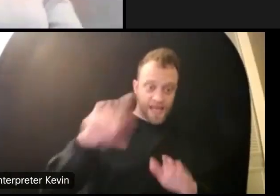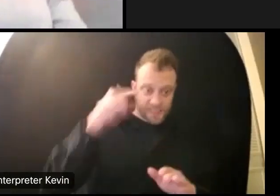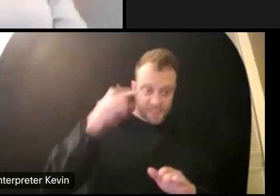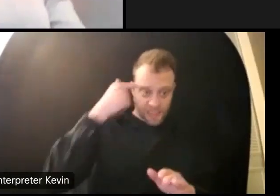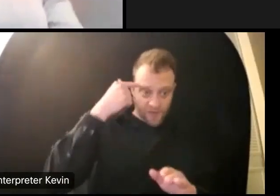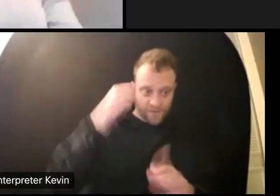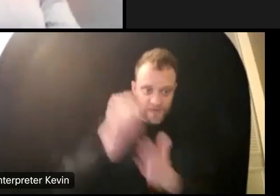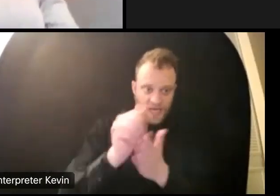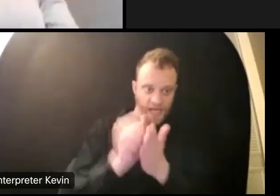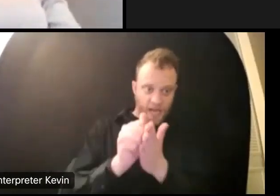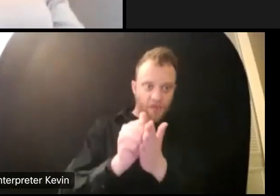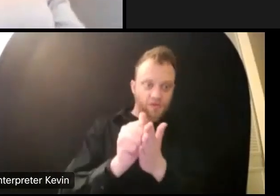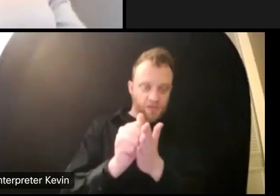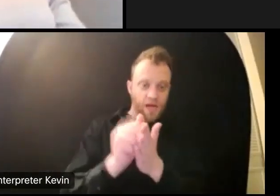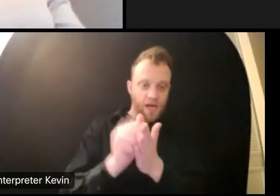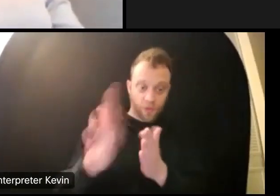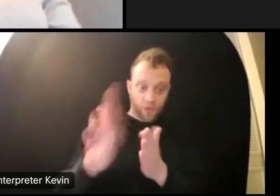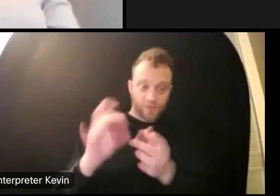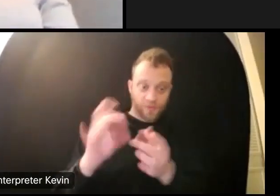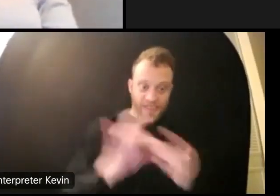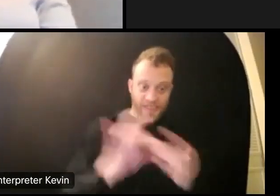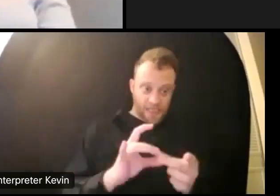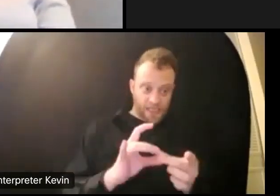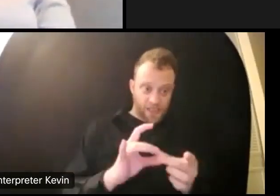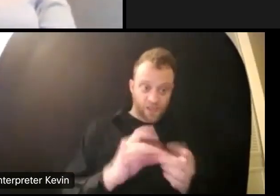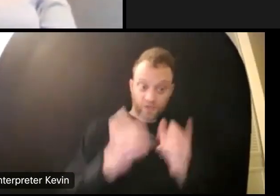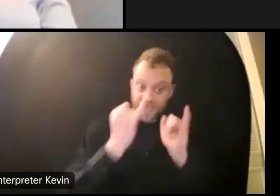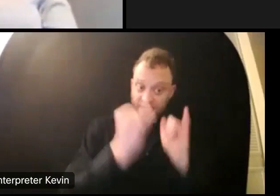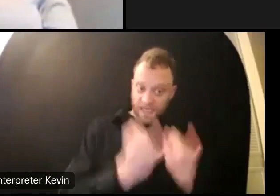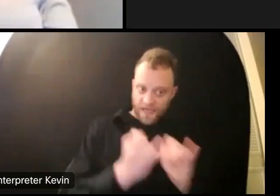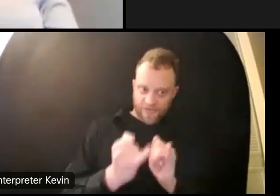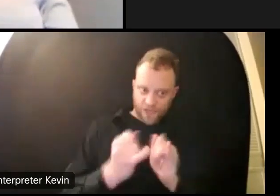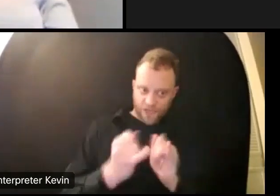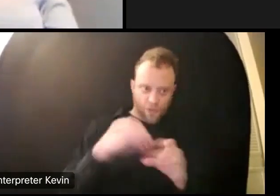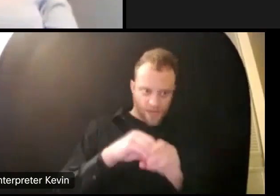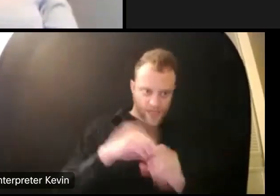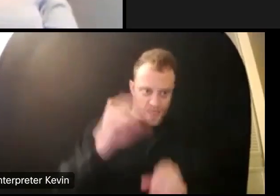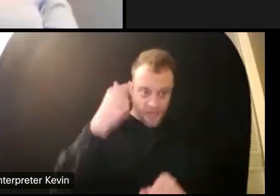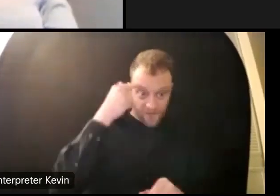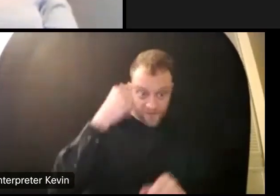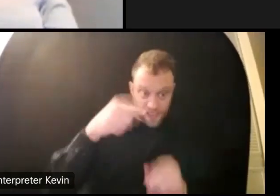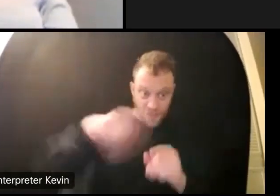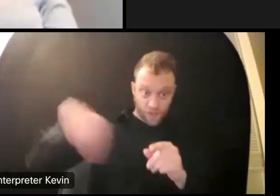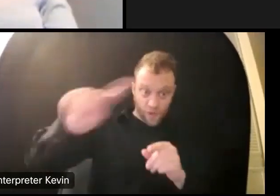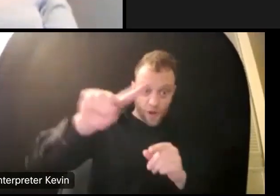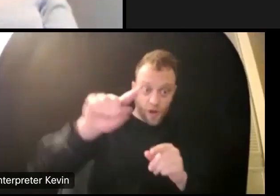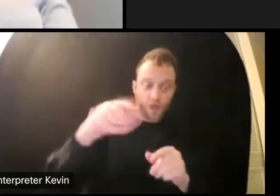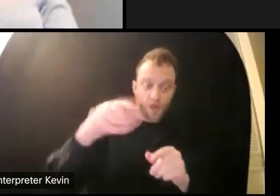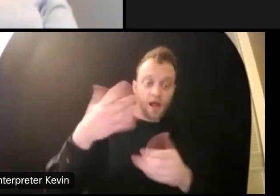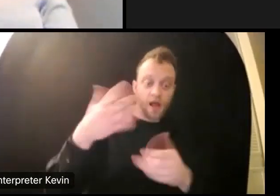tied to an actual government individual which you all will be once you are sworn in, so even though